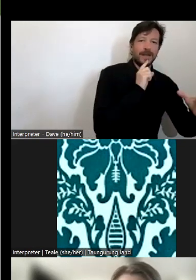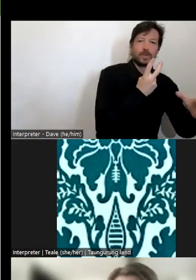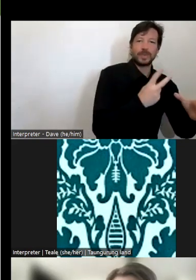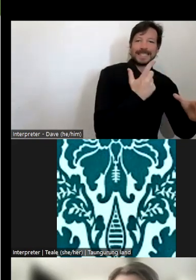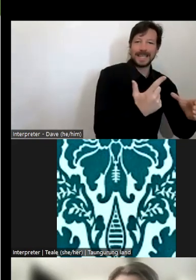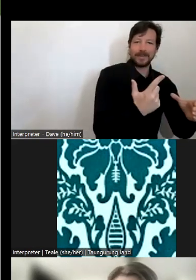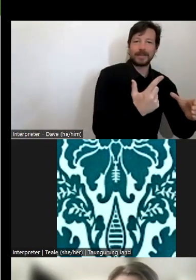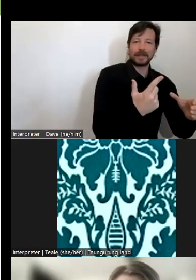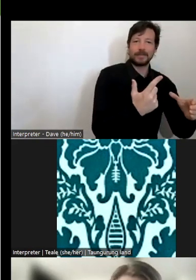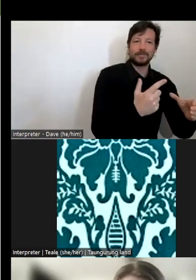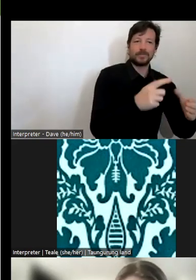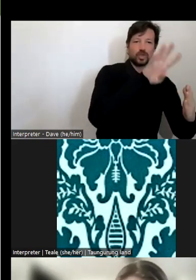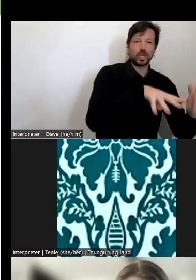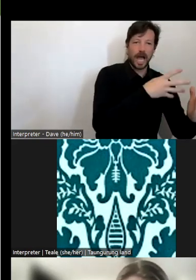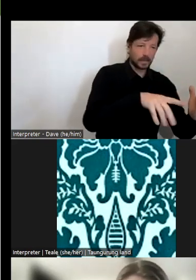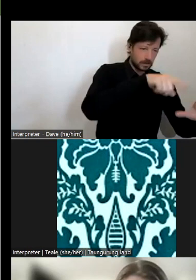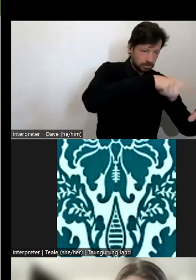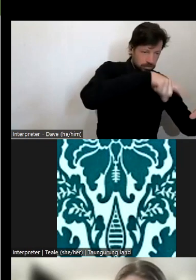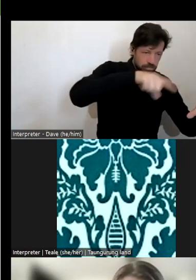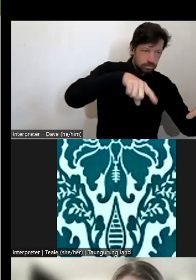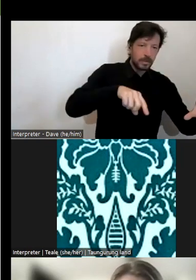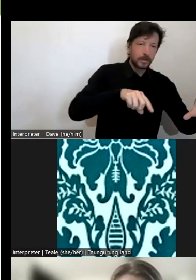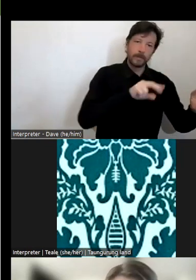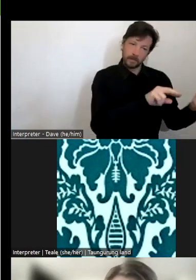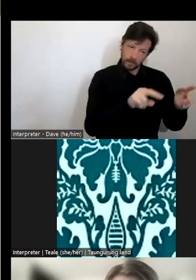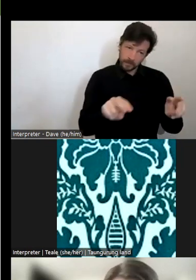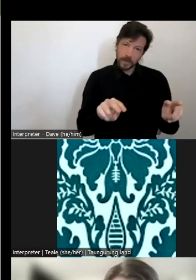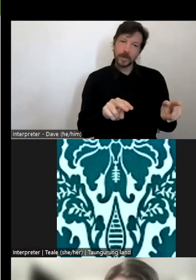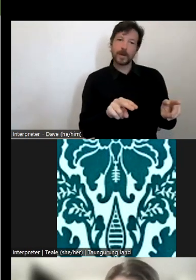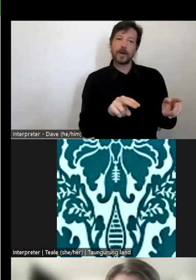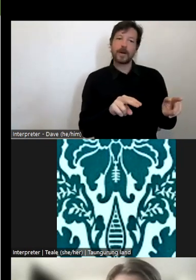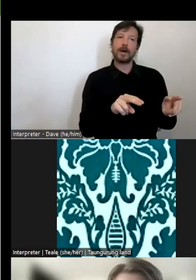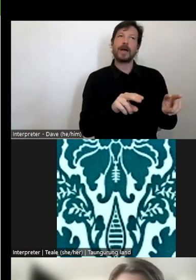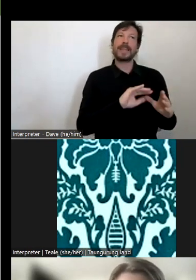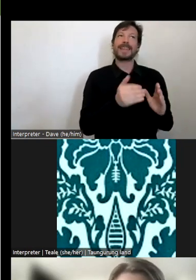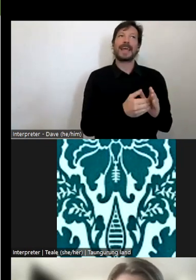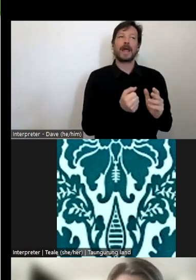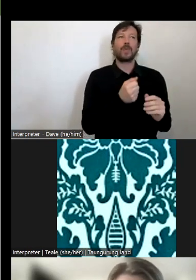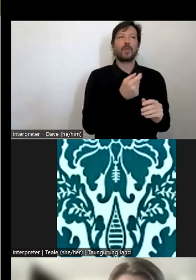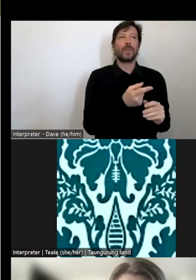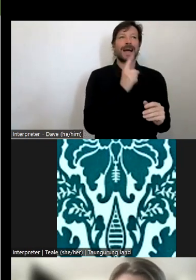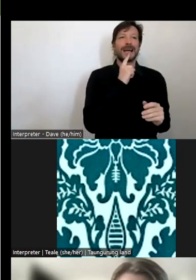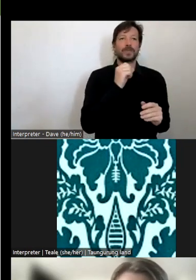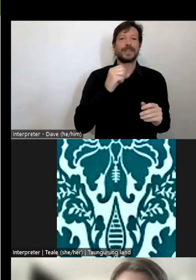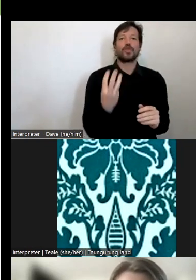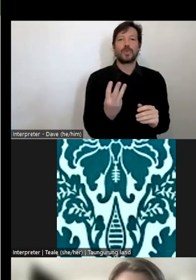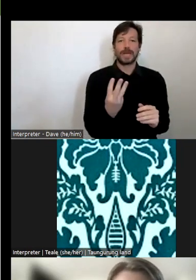when we were looking to see the initial audiograms and then follow up, we had 103 people who had information